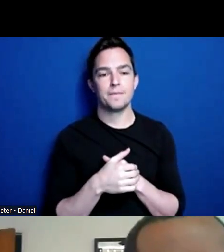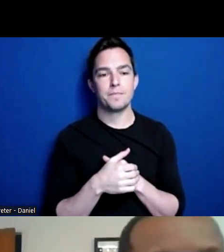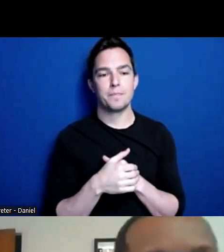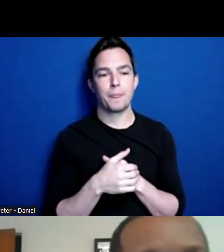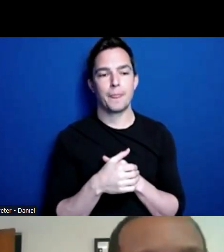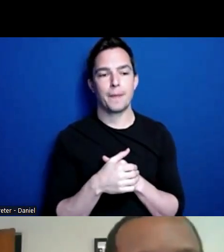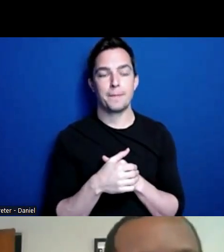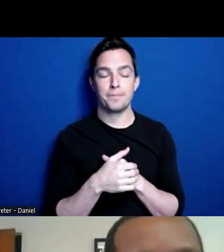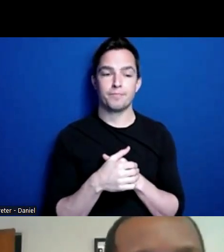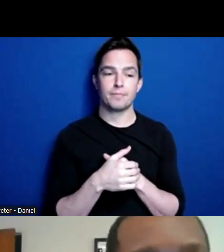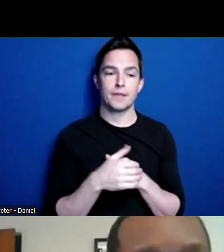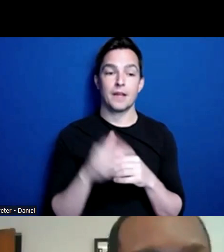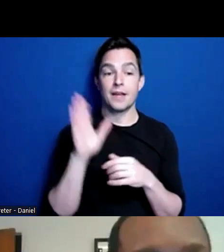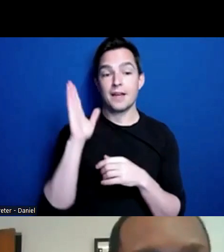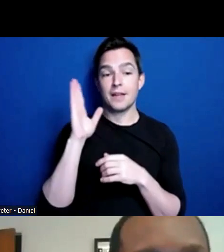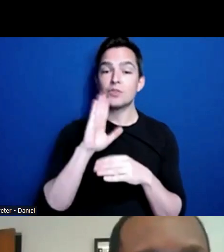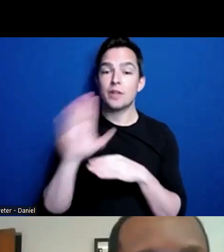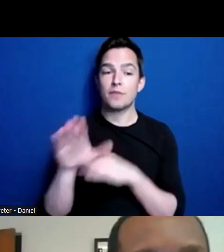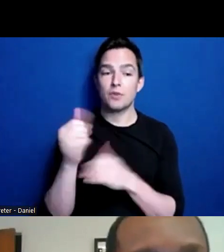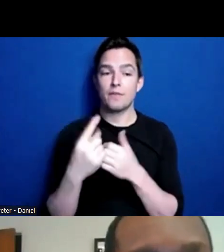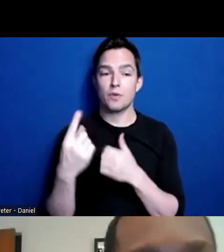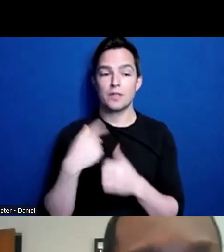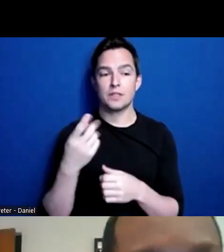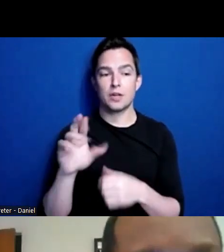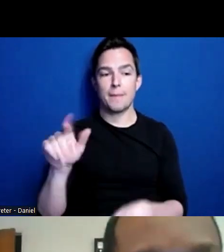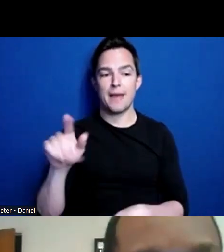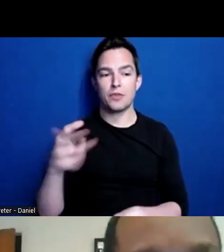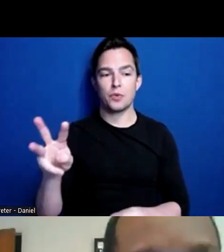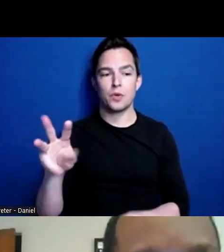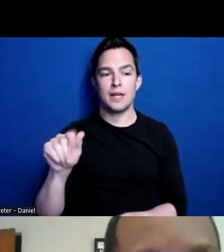(Matthew Atterberry) Good afternoon, everyone. This is Dr. Matthew Atterberry speaking.